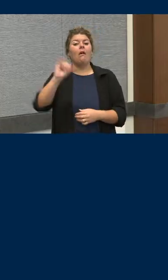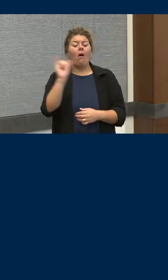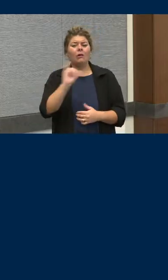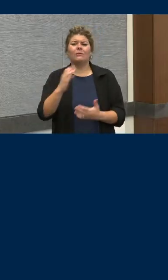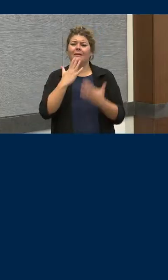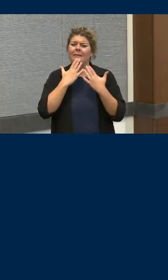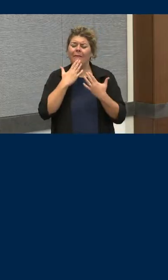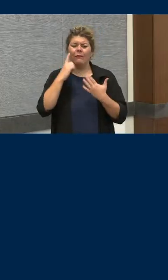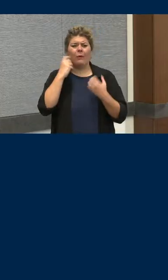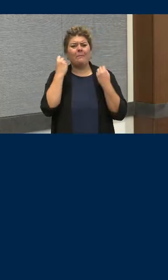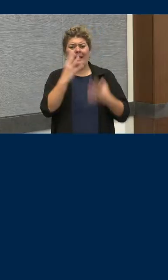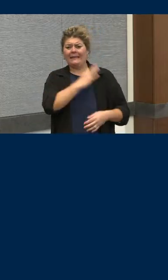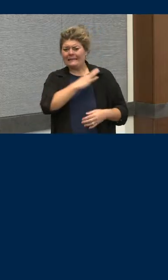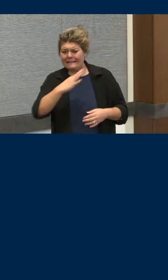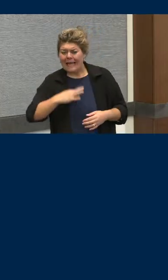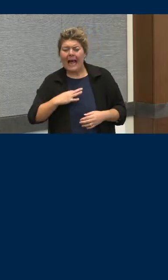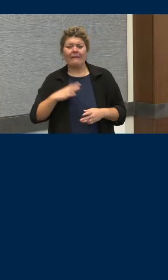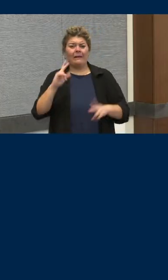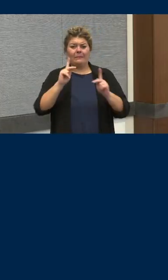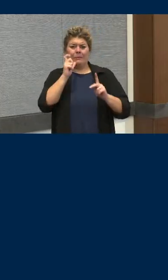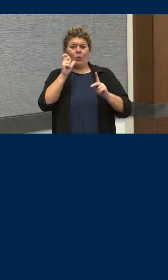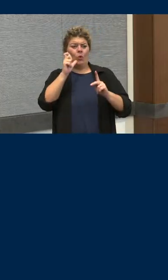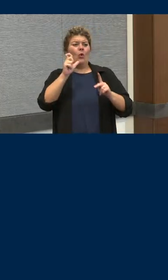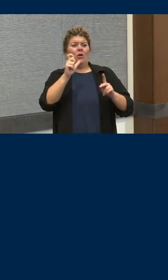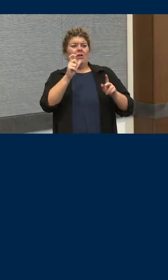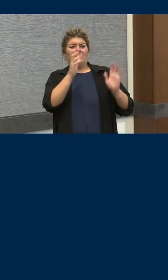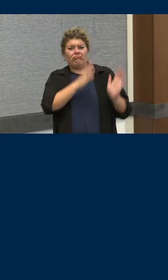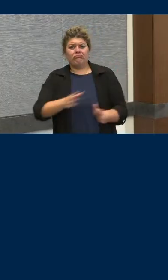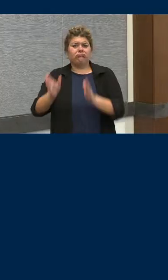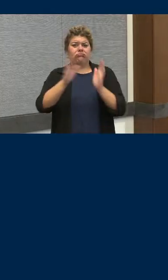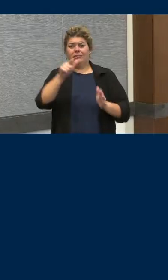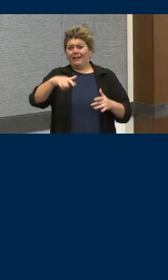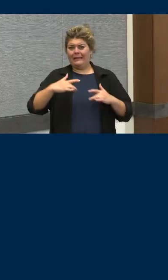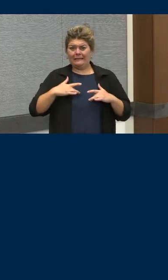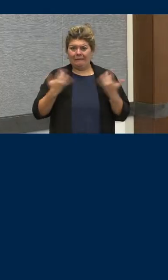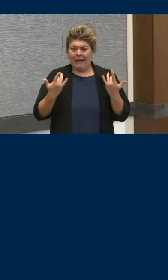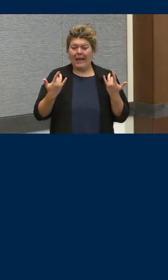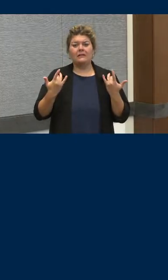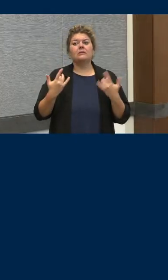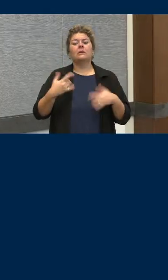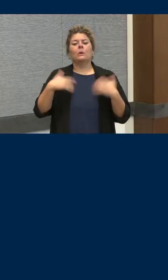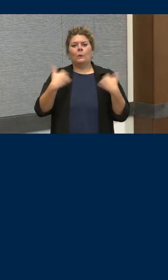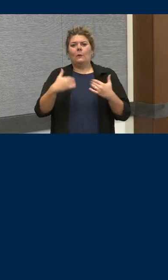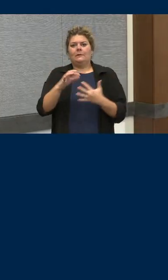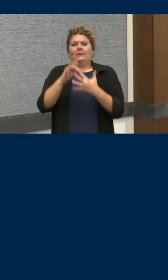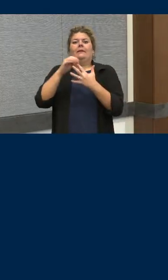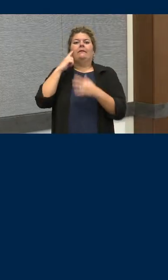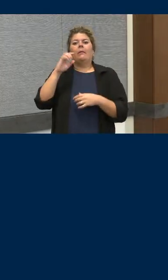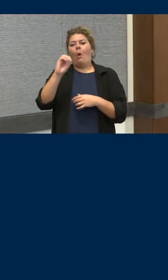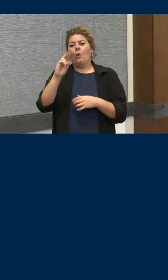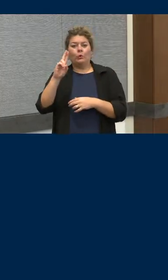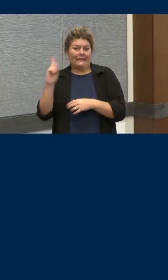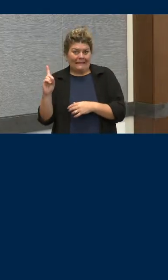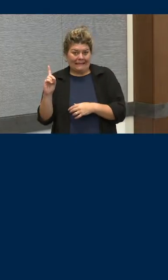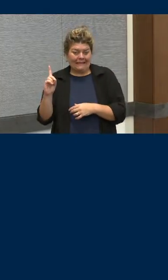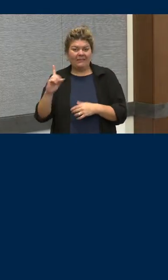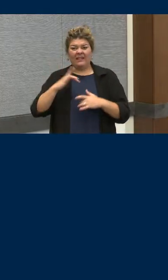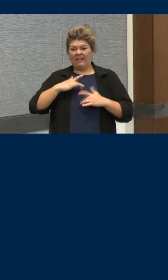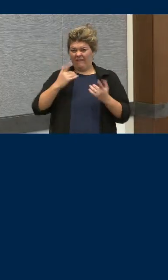I am grateful to the many staff and organizers who make